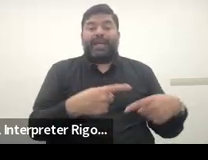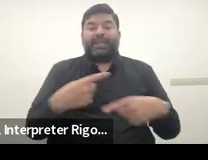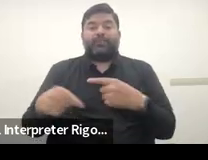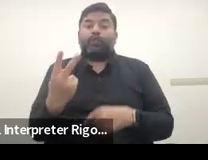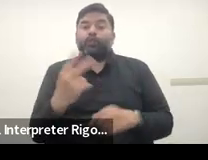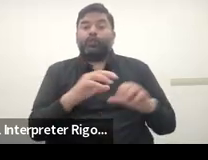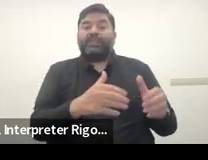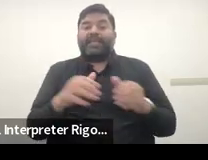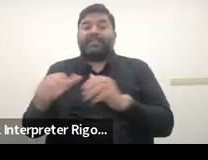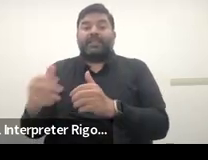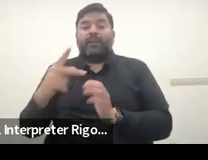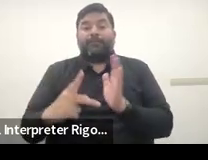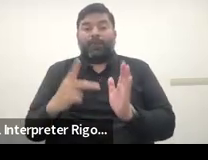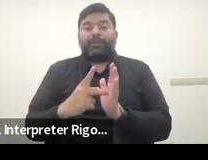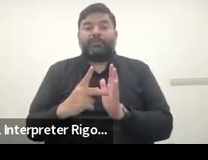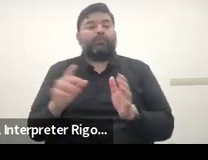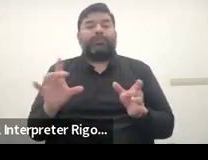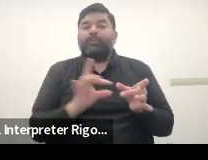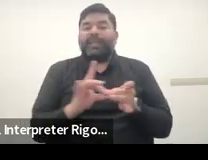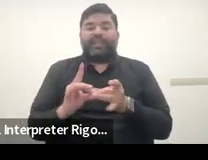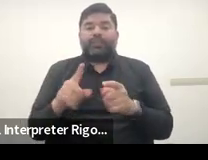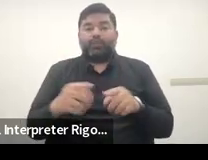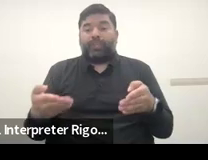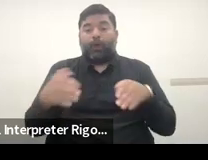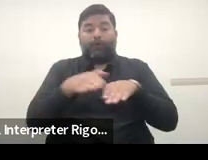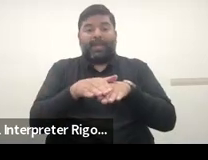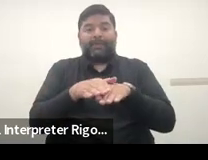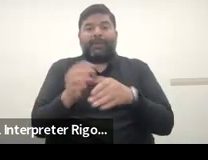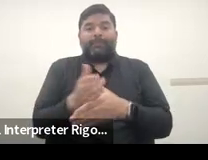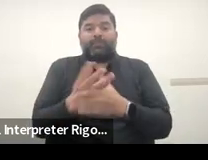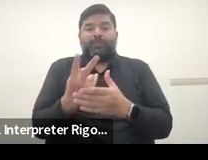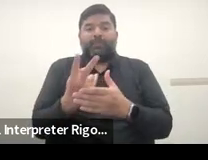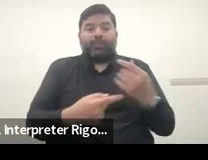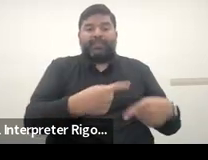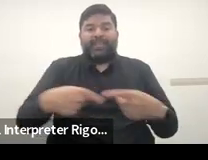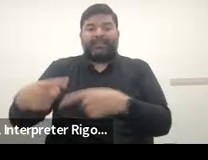is just going to be related to the overlap of those two signs, so pretty intuitive definition there.